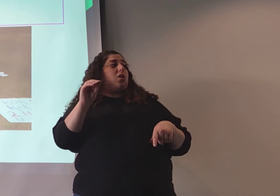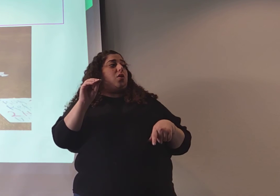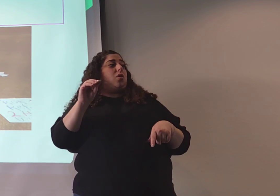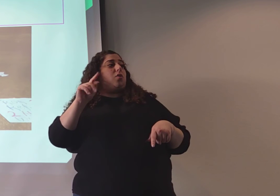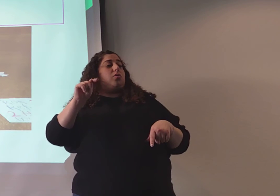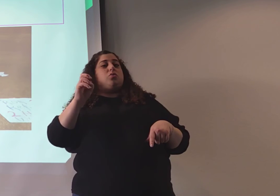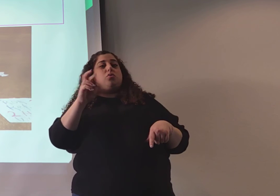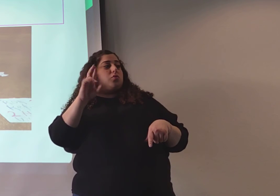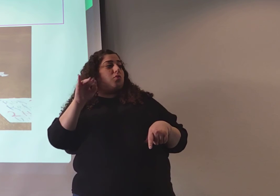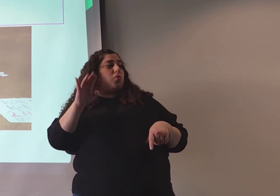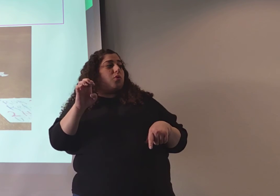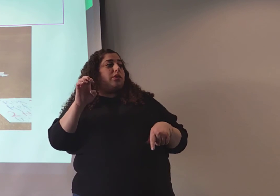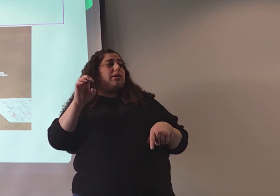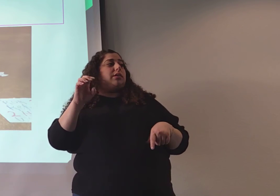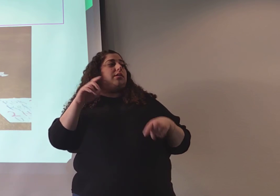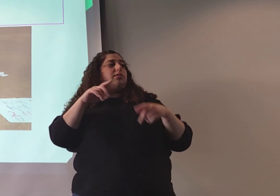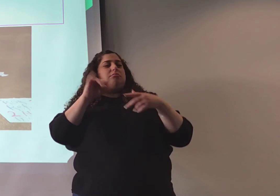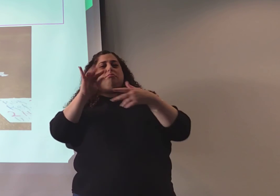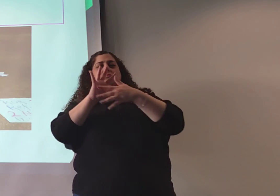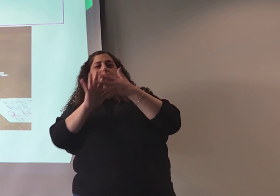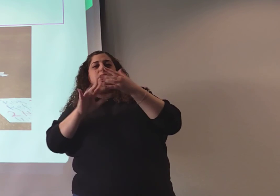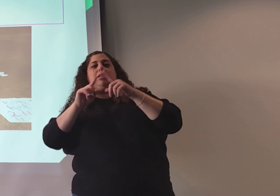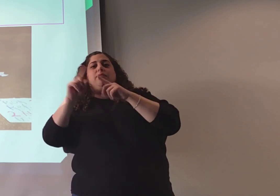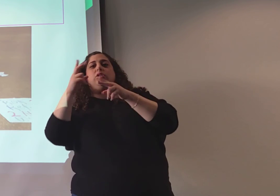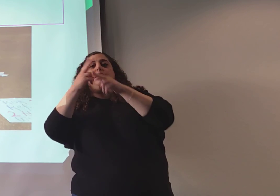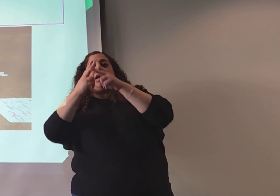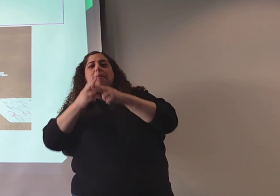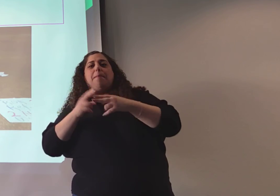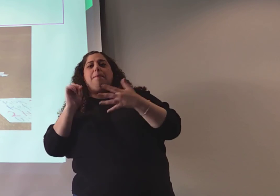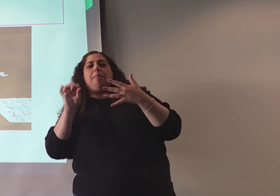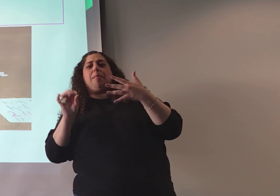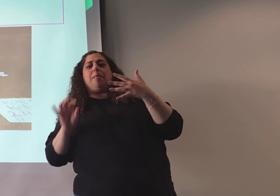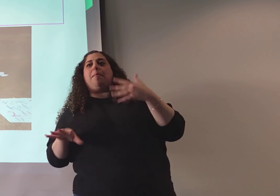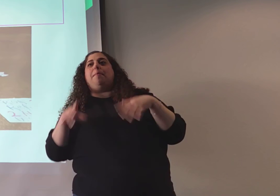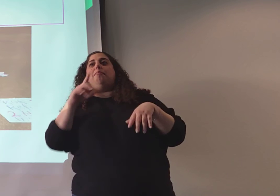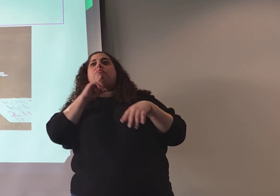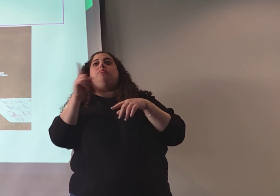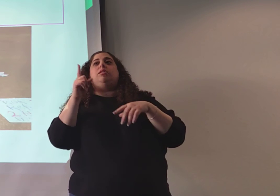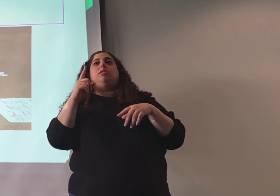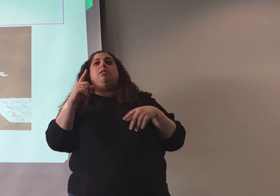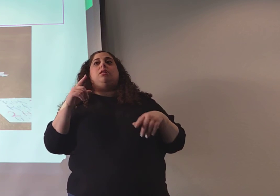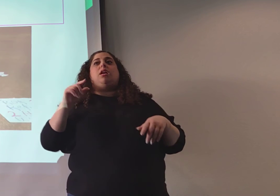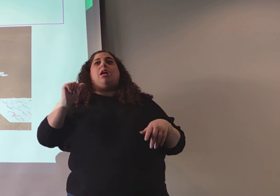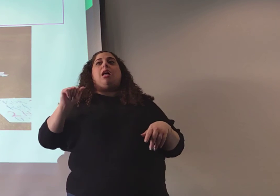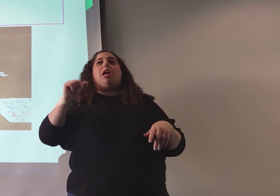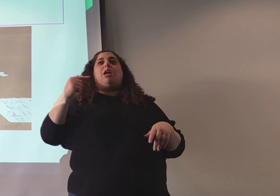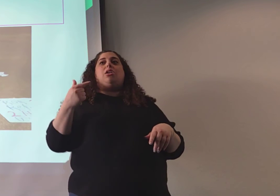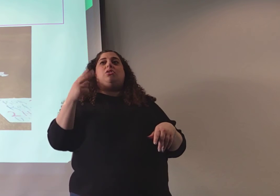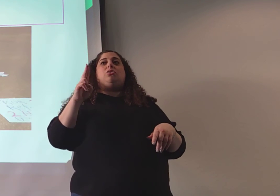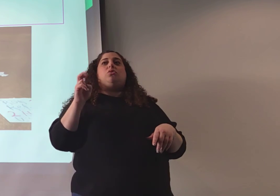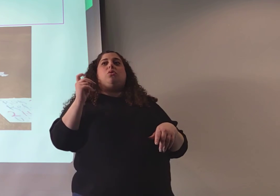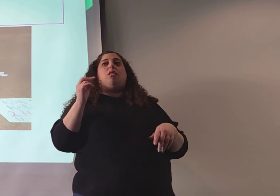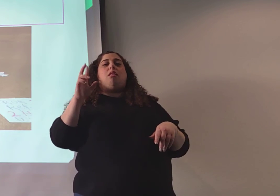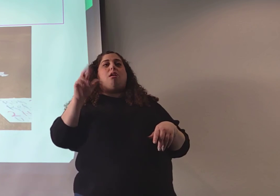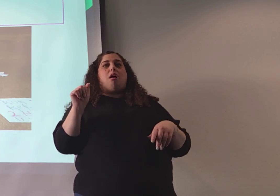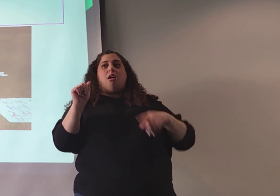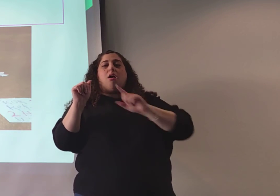I can assure you, they’re gonna listen to me, but he has to go to them and say, I need help.